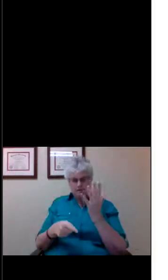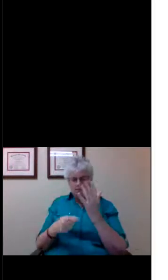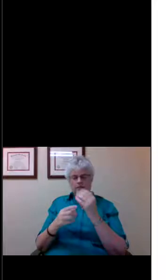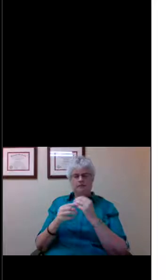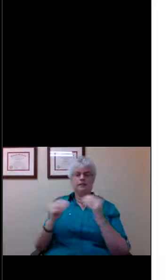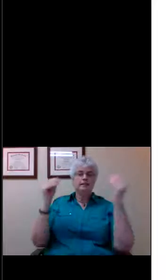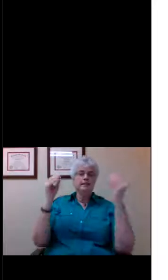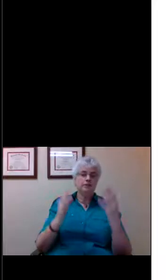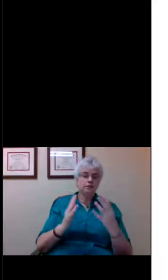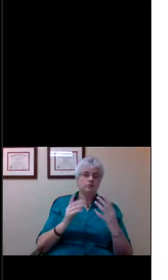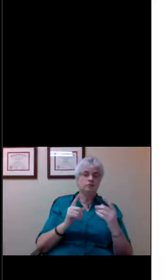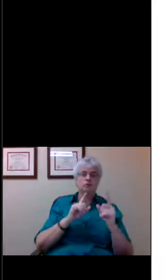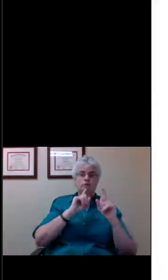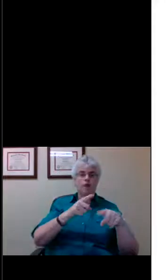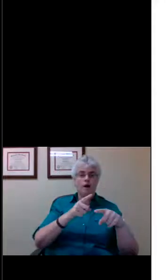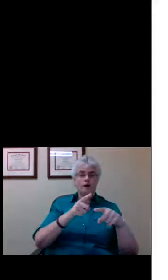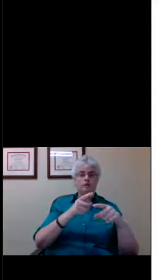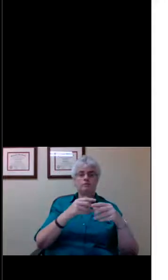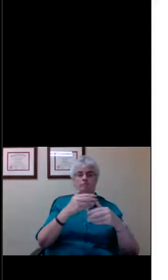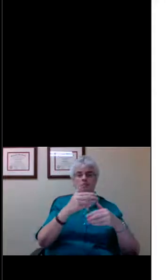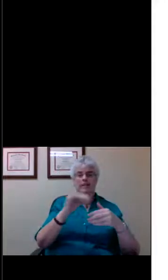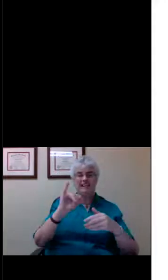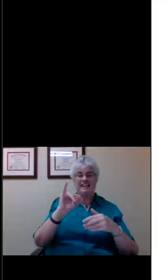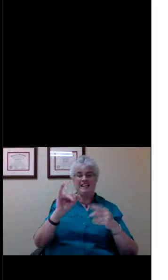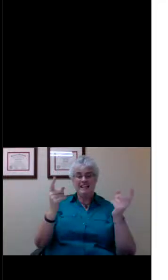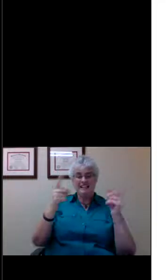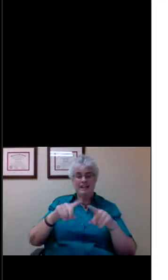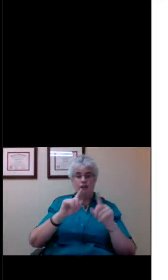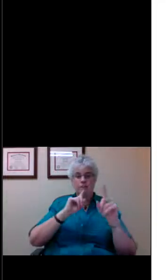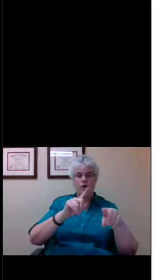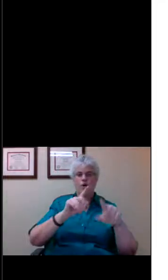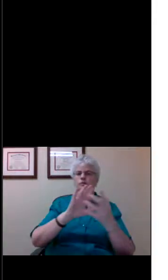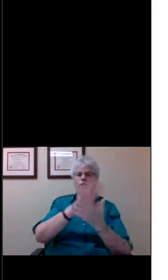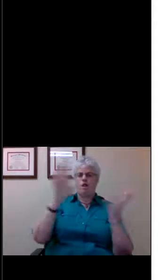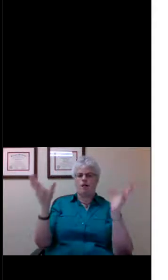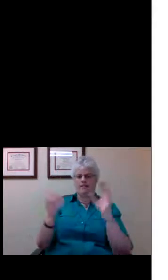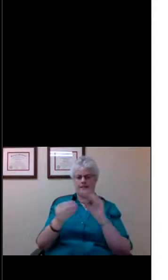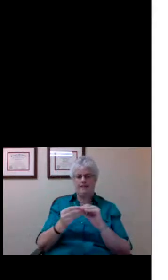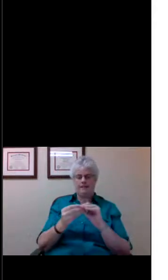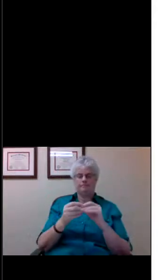all of those things into consideration. The teachers recorded- like all the